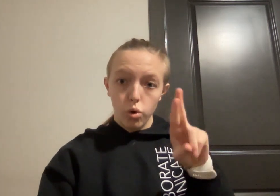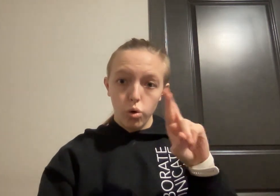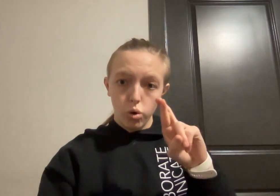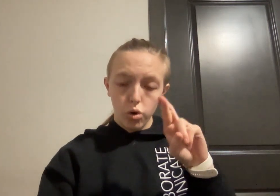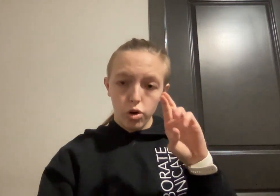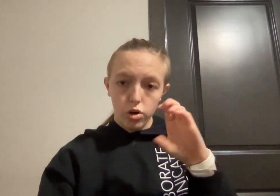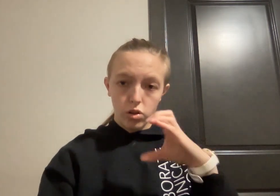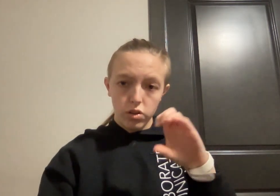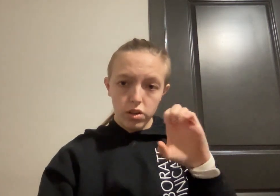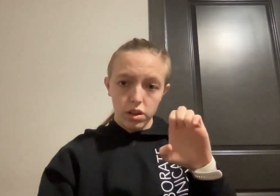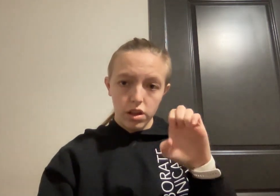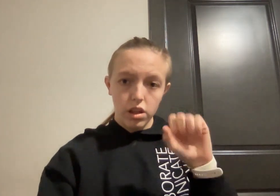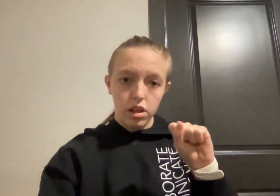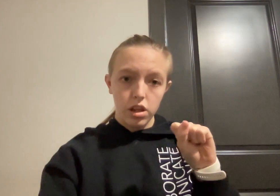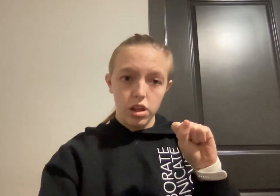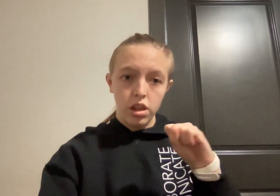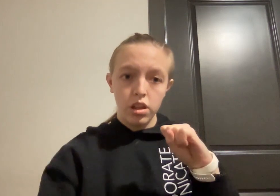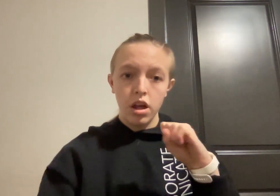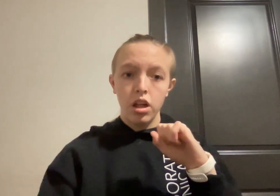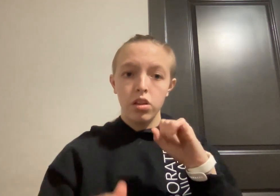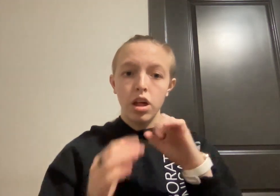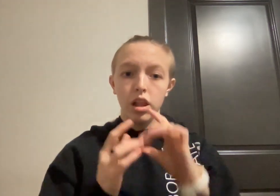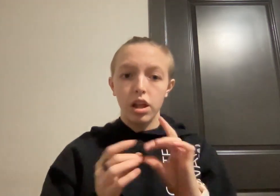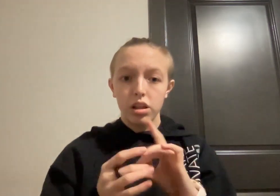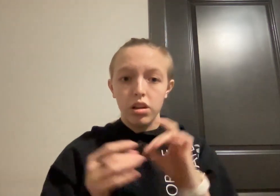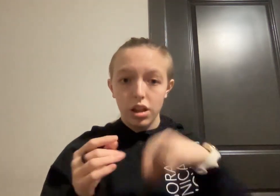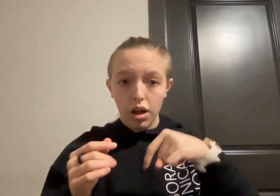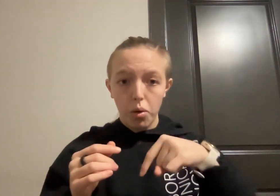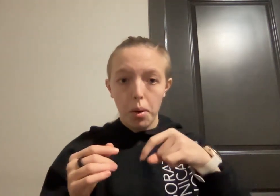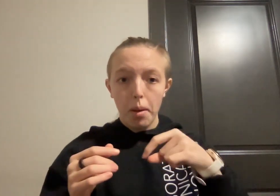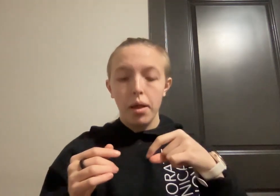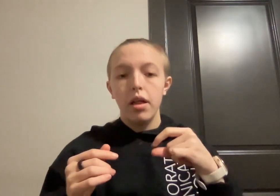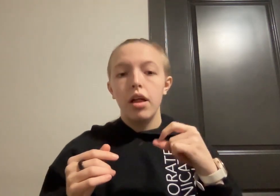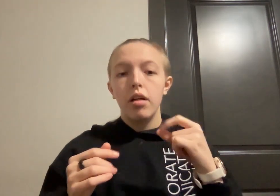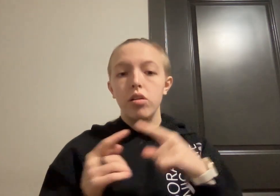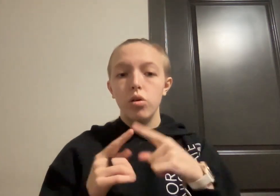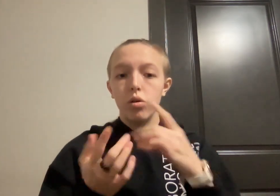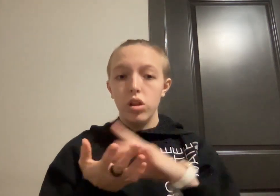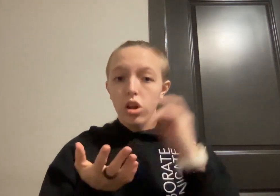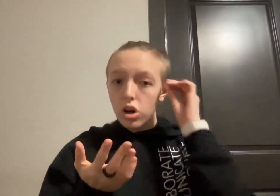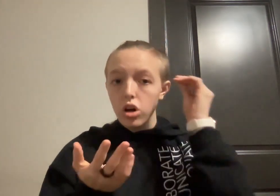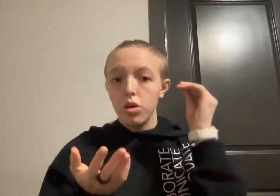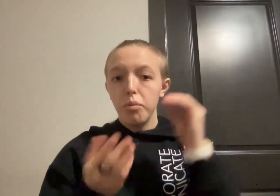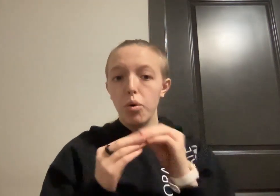linked down below to learn more and support